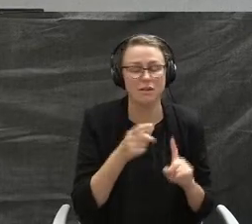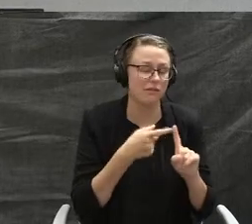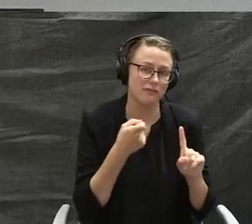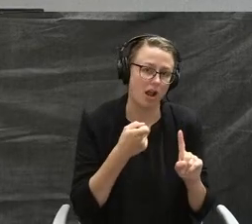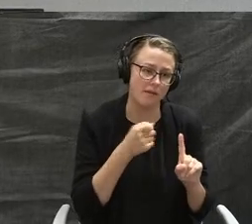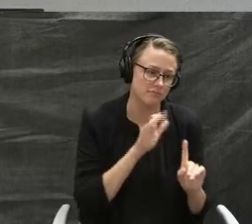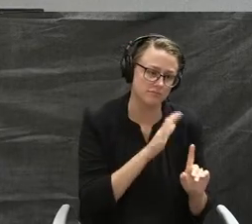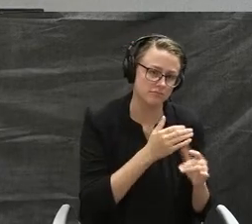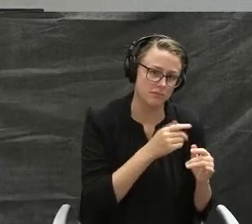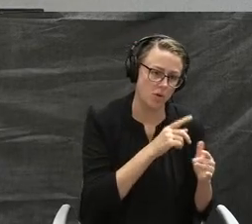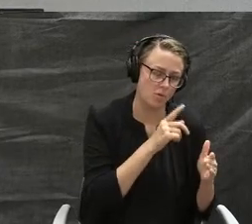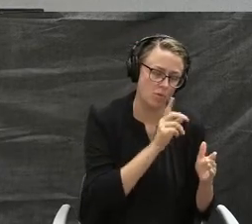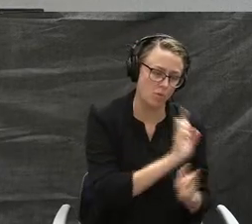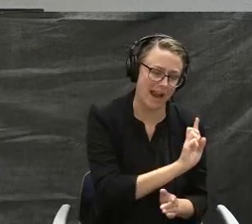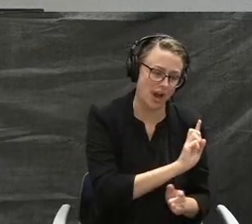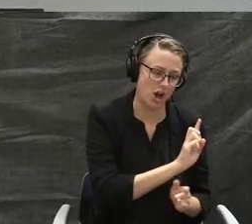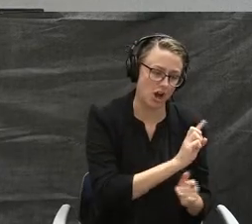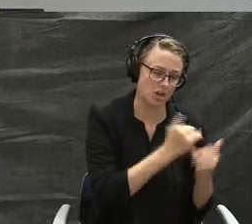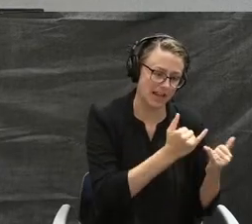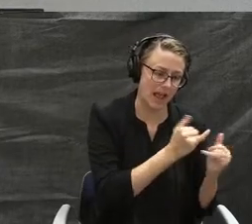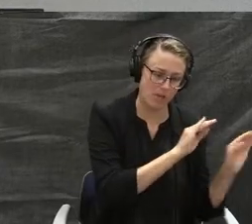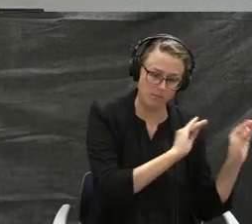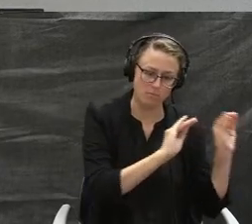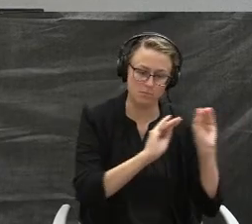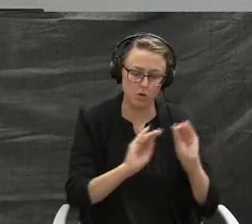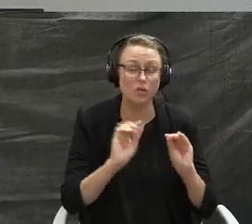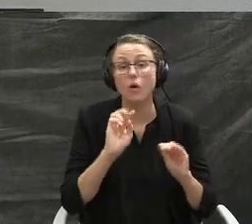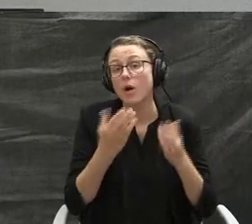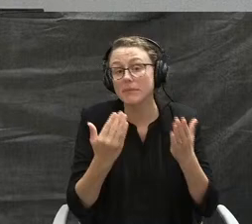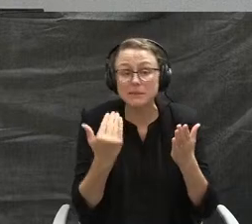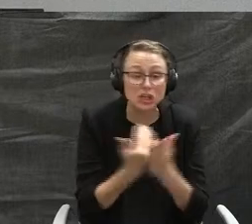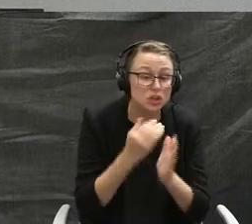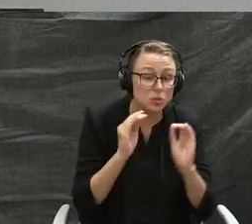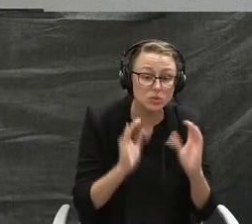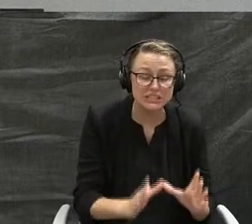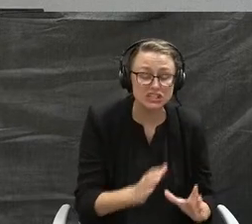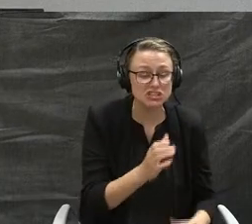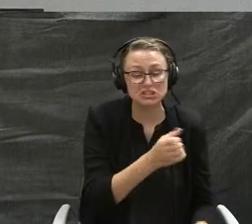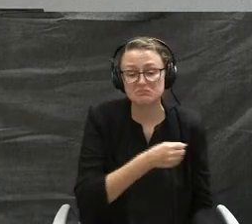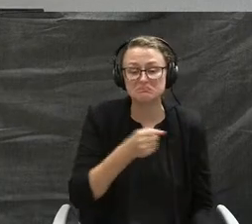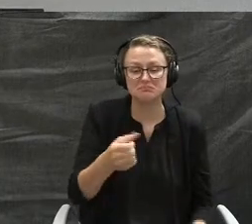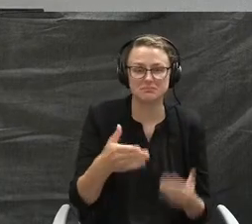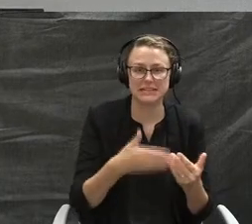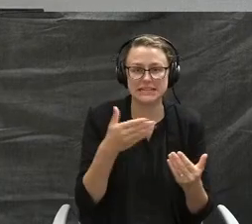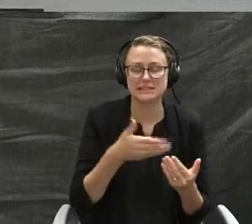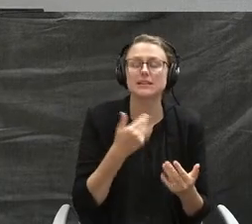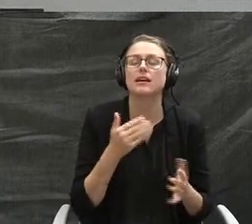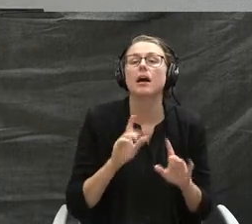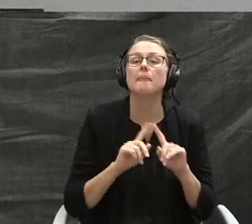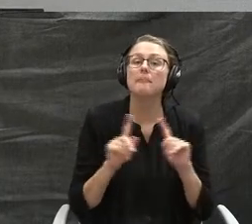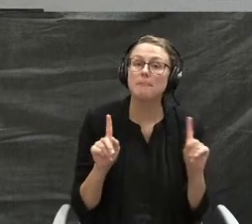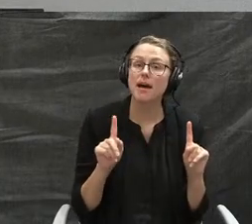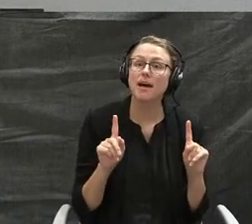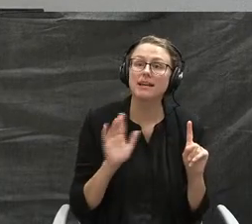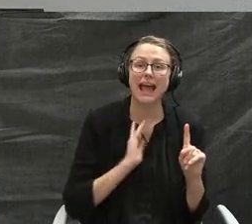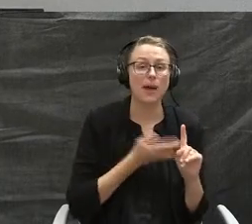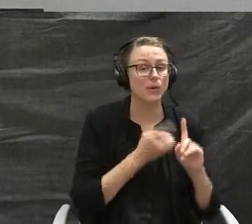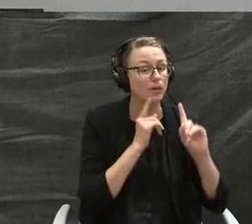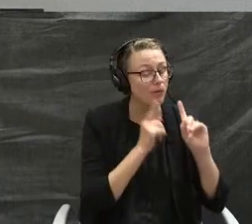probably some new teachers who don't have anything settled yet to move. And then our our intention is not to have